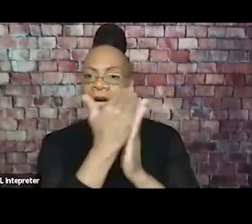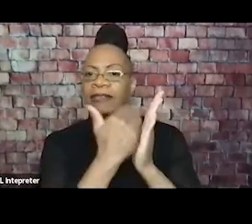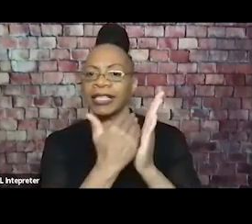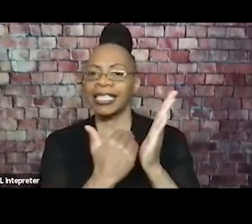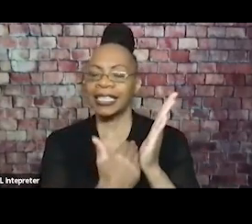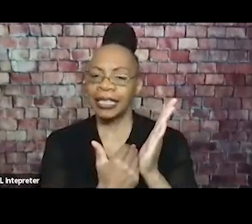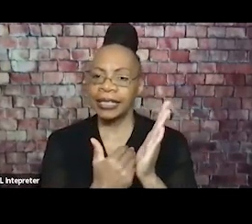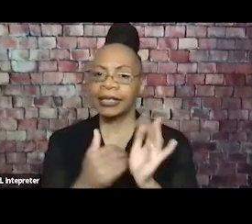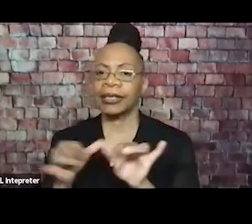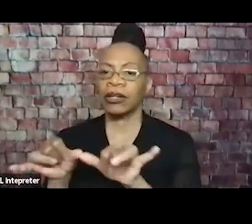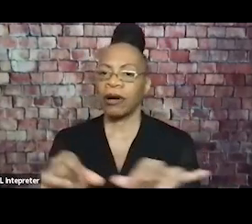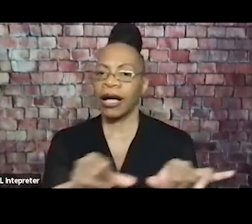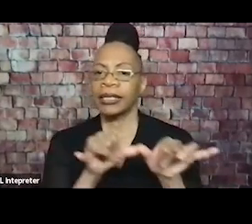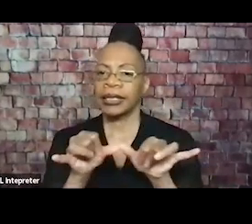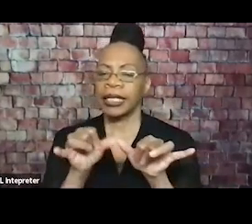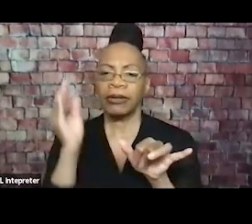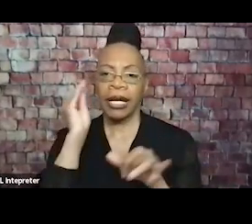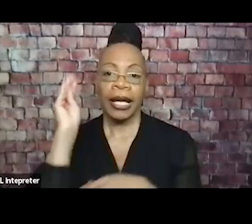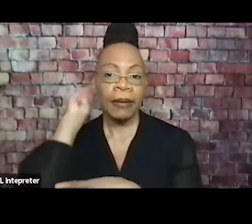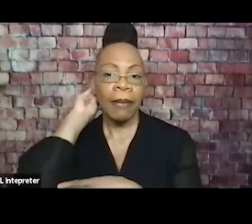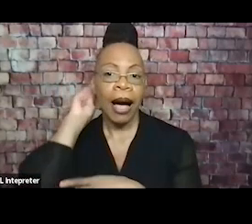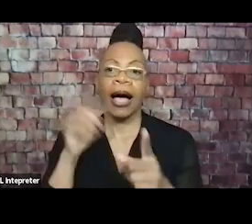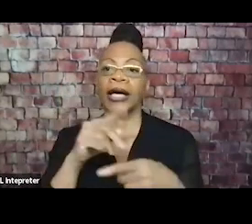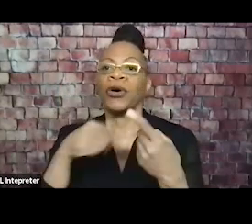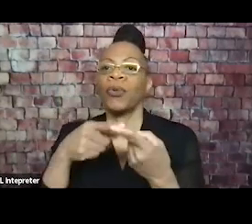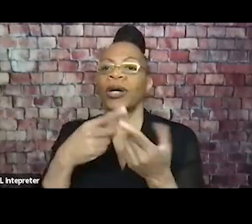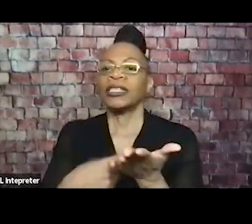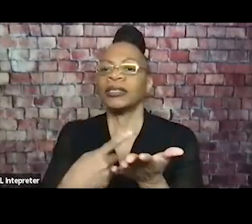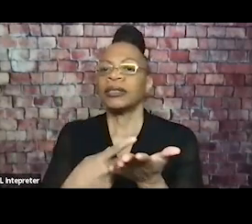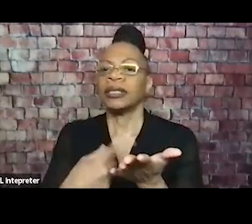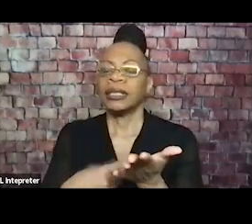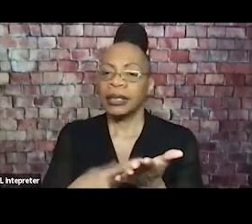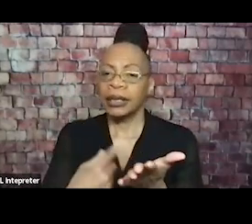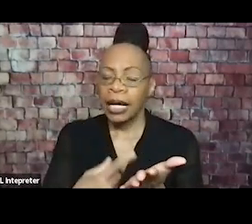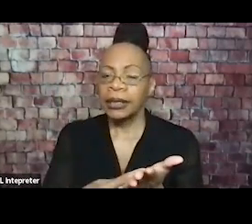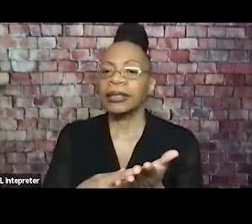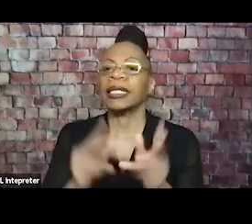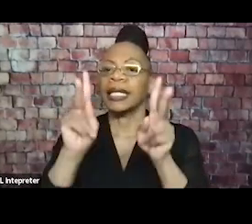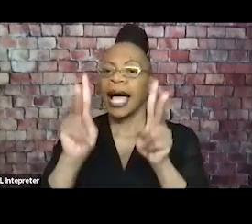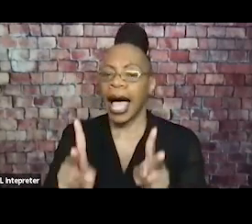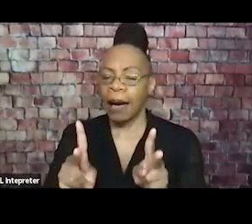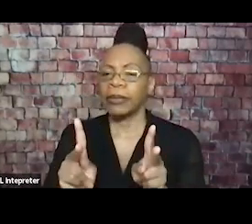when you're describing the applicant's behavior and presentation in the introduction.